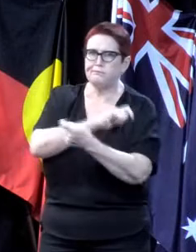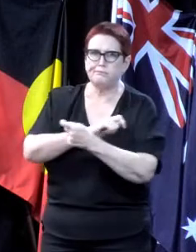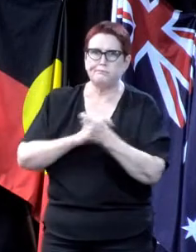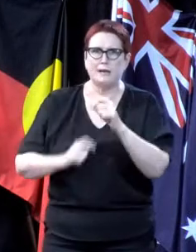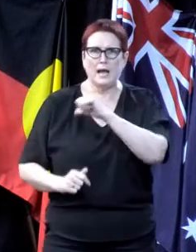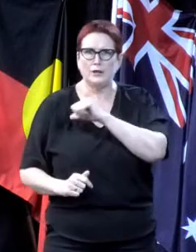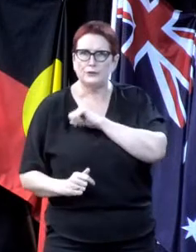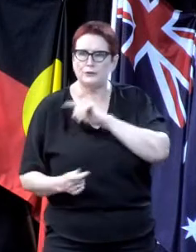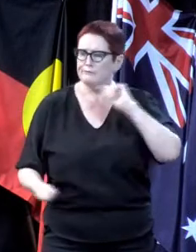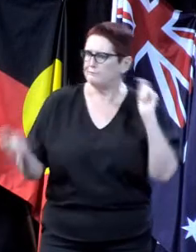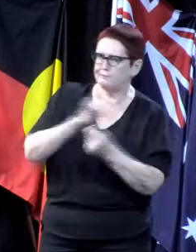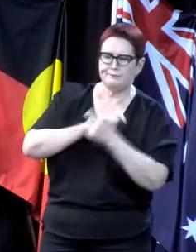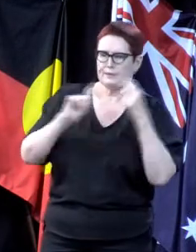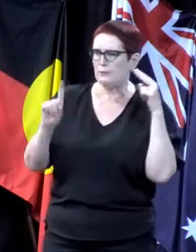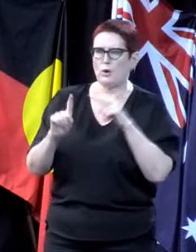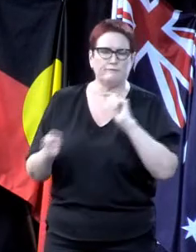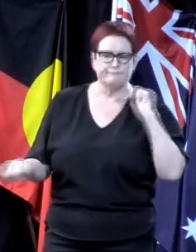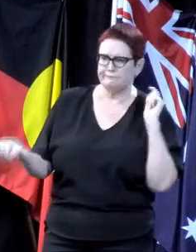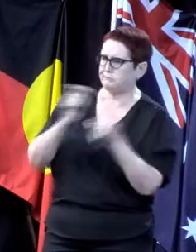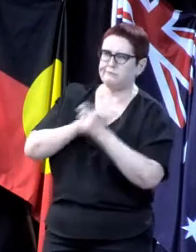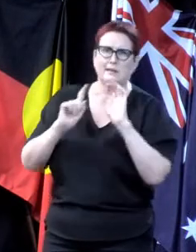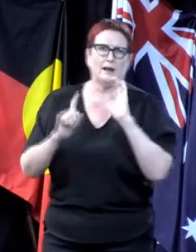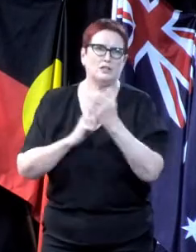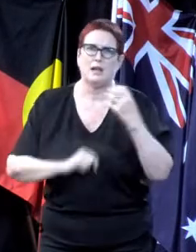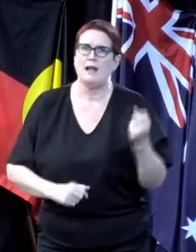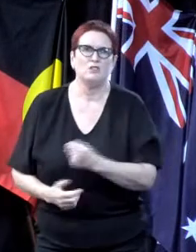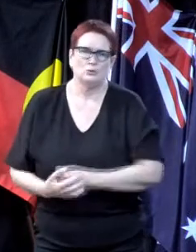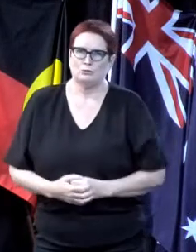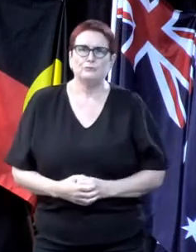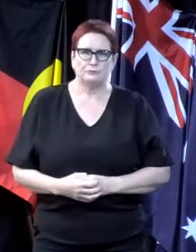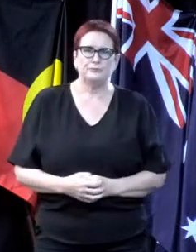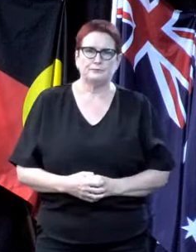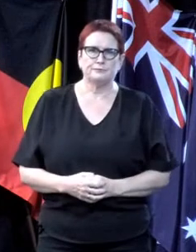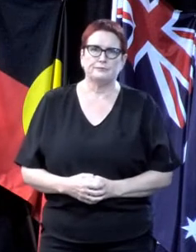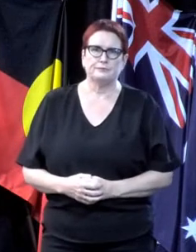so one just doesn’t equate to the other. I also think we need to continue to